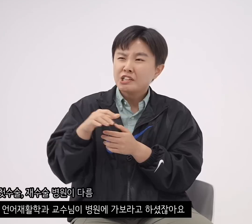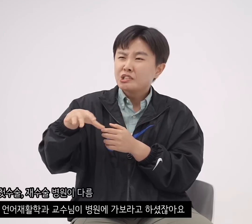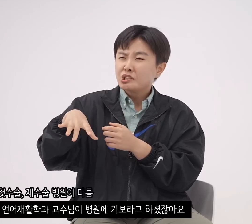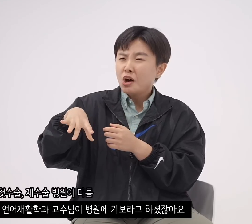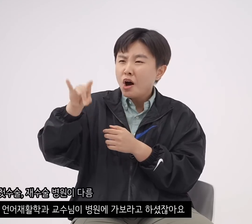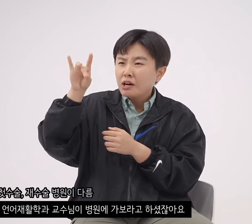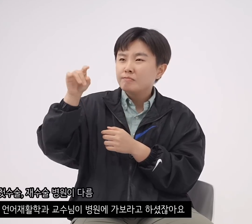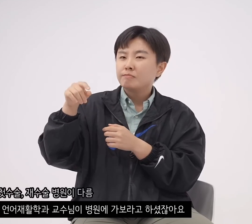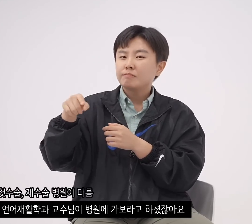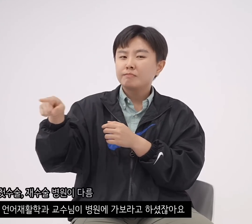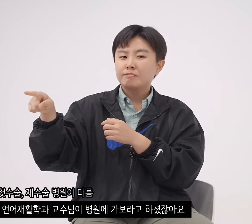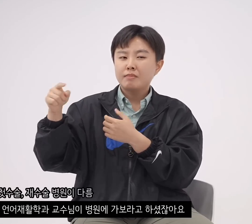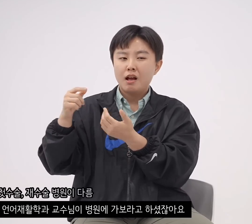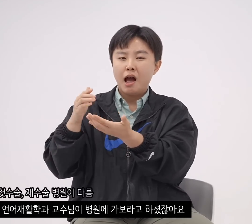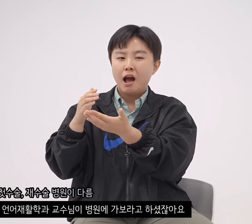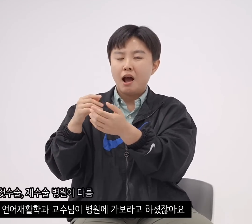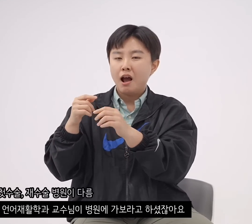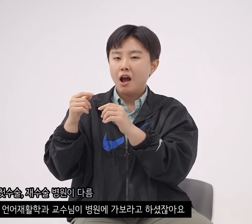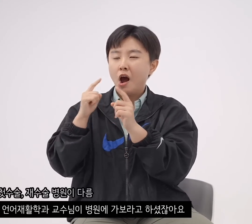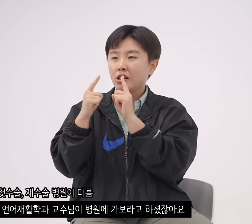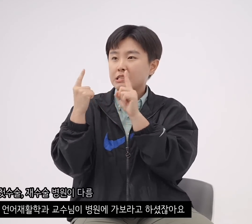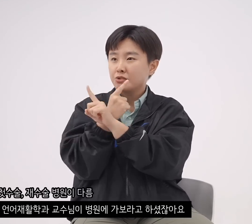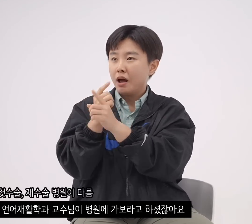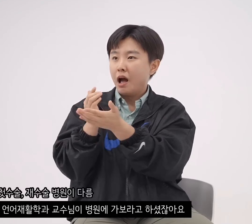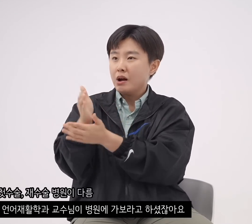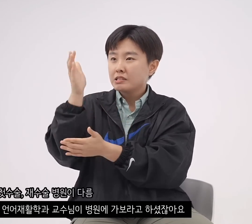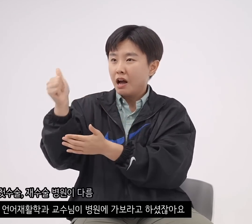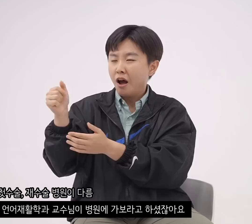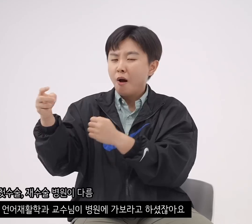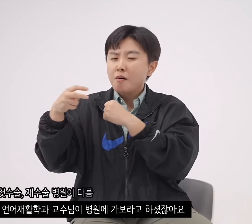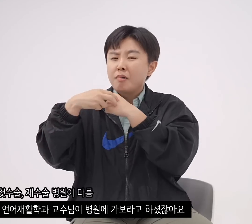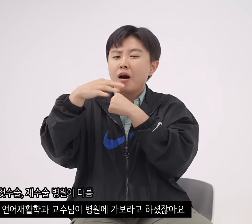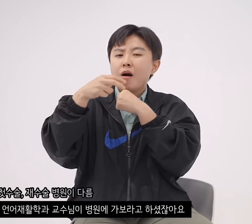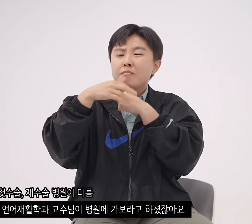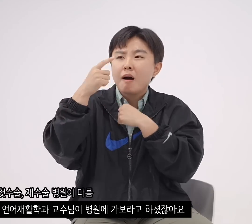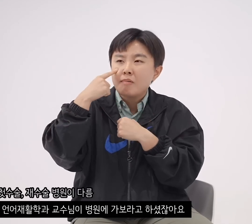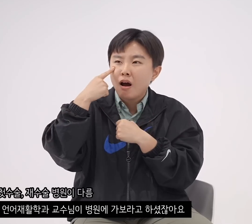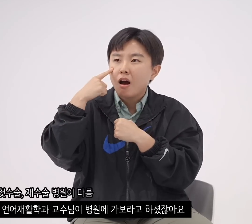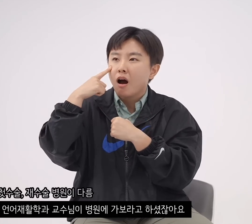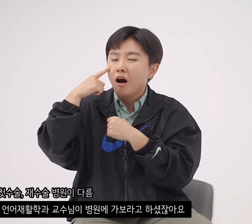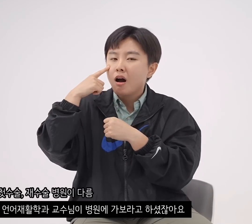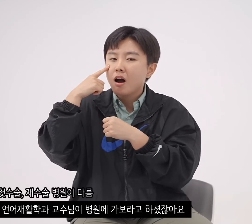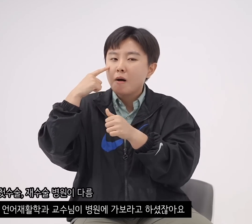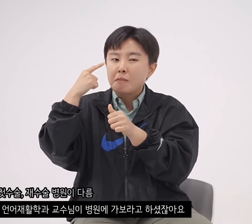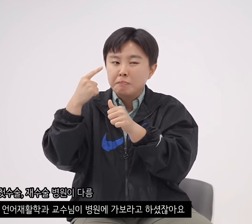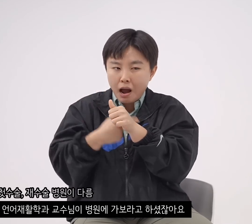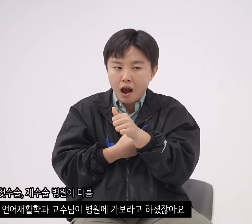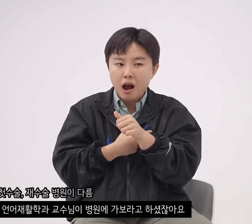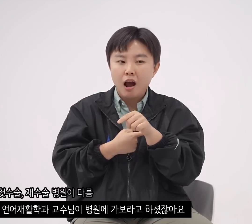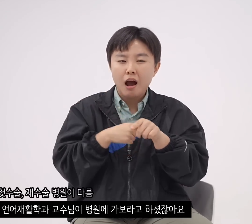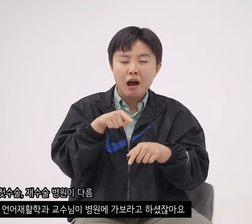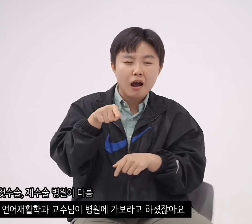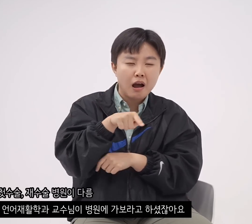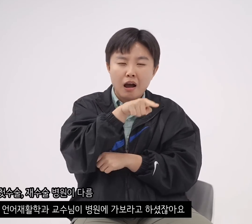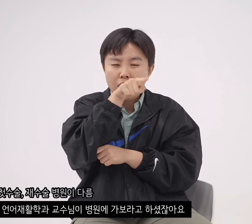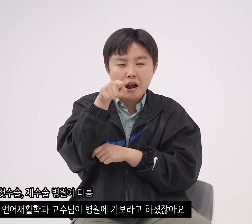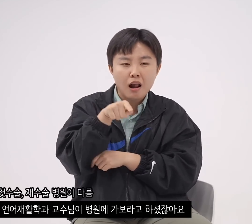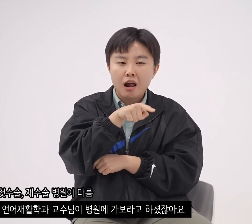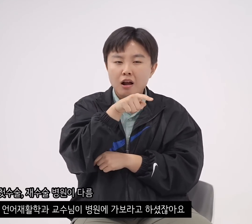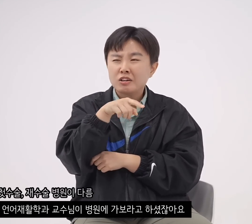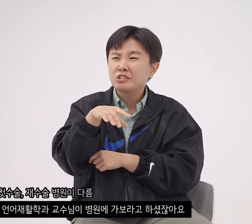(The first and reoperation hospitals are different.)The speech rehabilitation professor told you to go to the hospital.